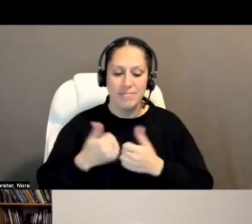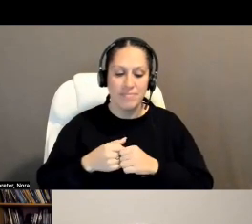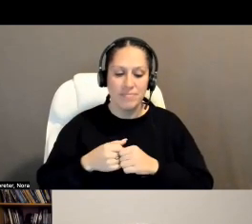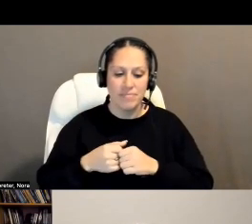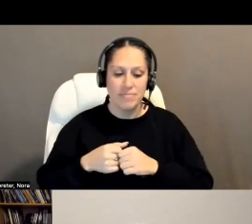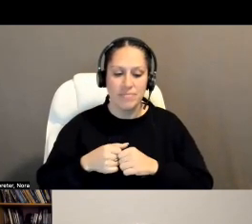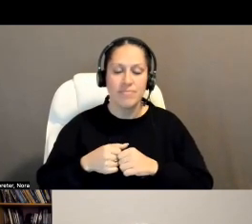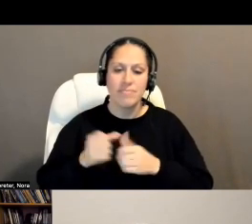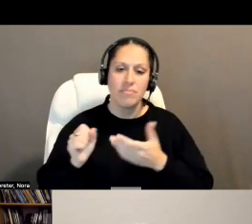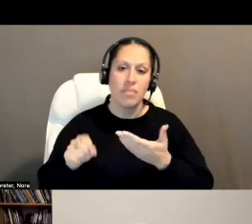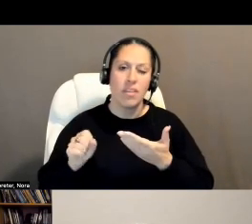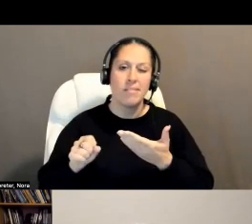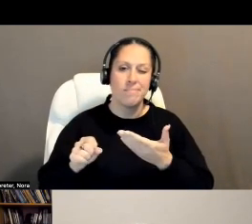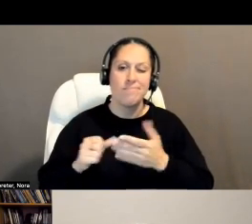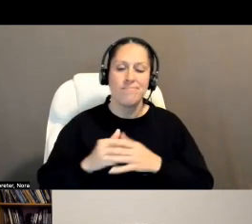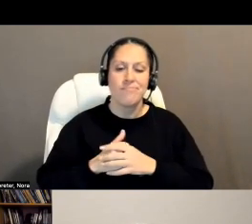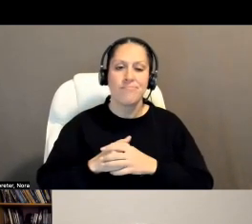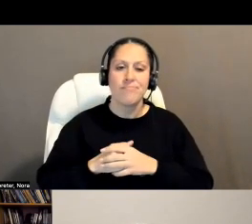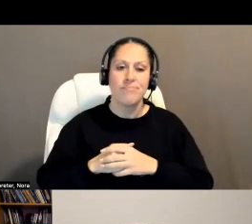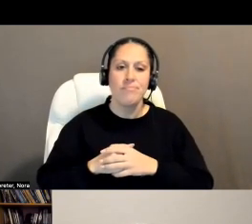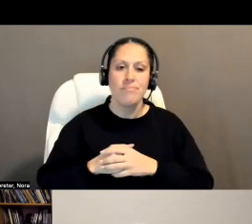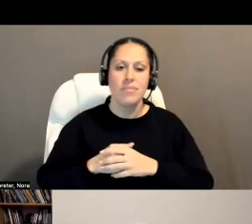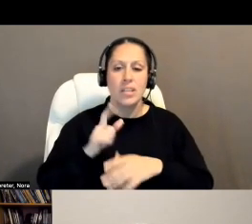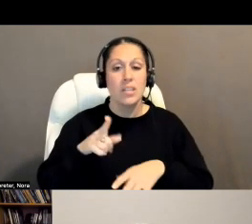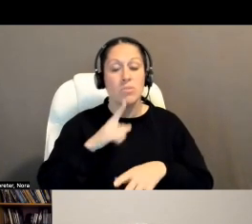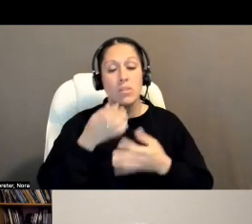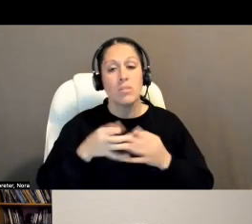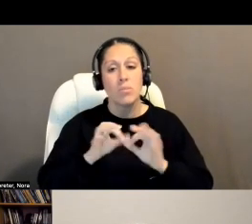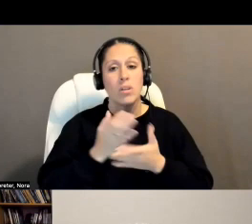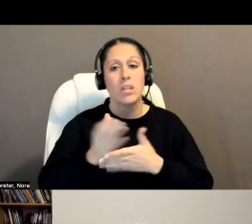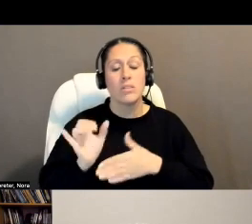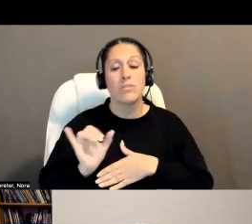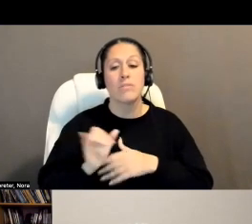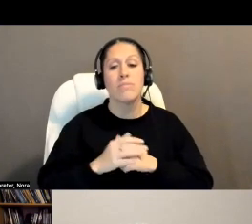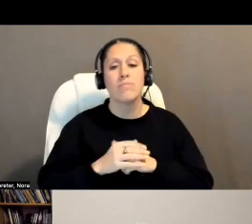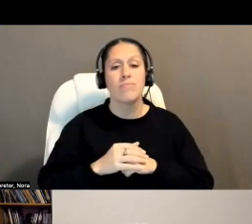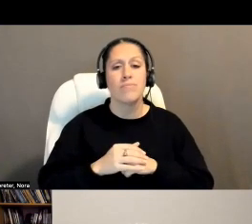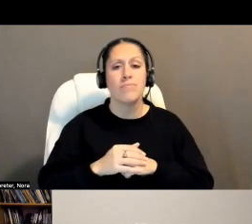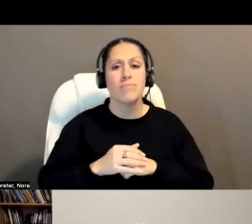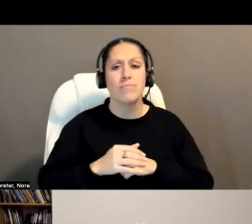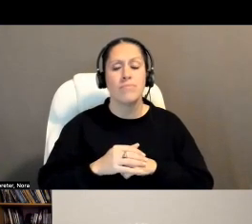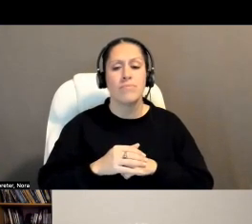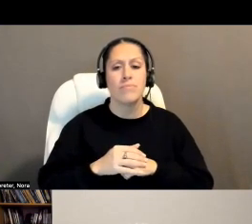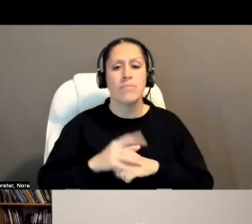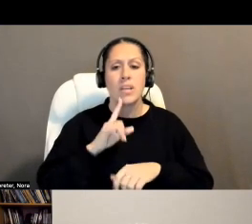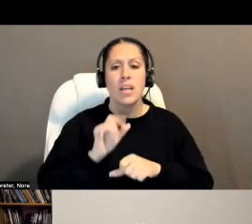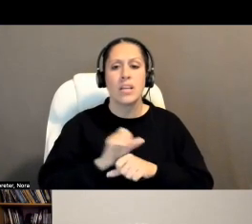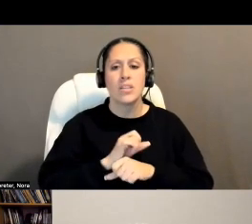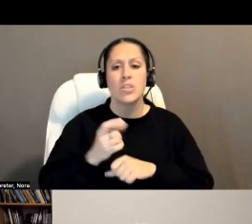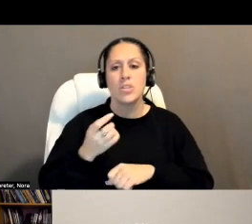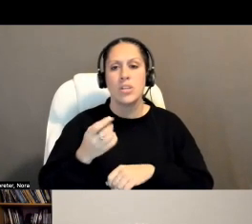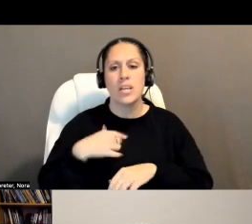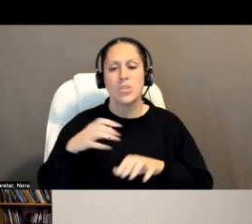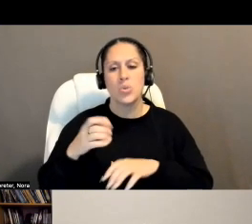Yeah yeah that's a really important thing too. No, I actually do a little bit of, um,